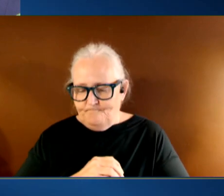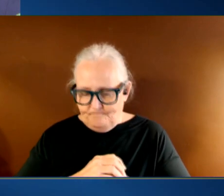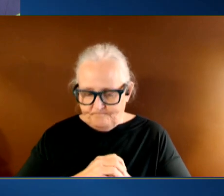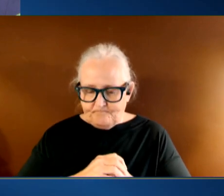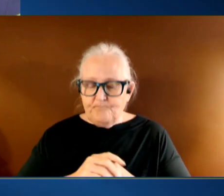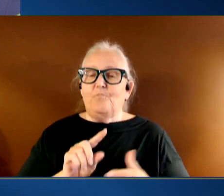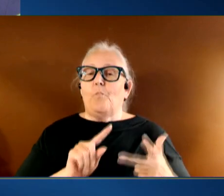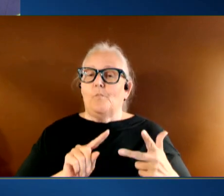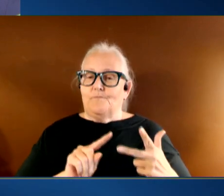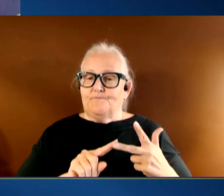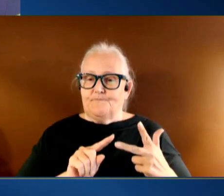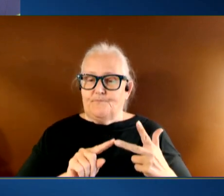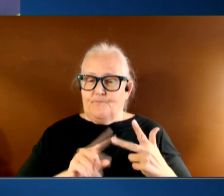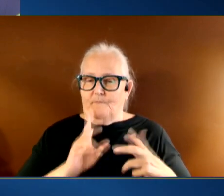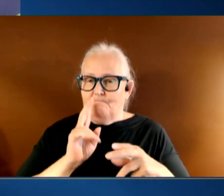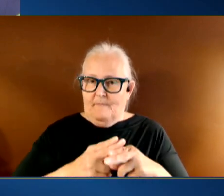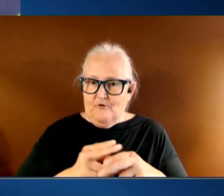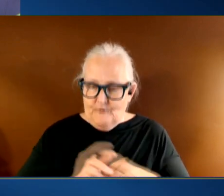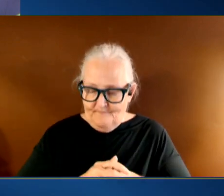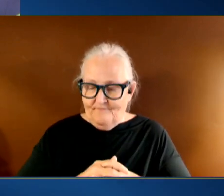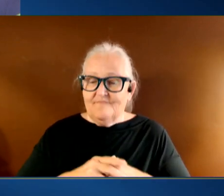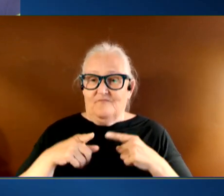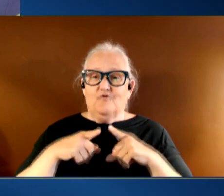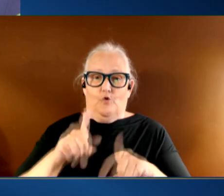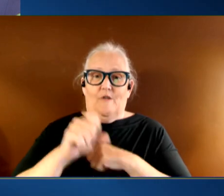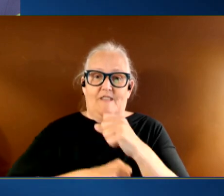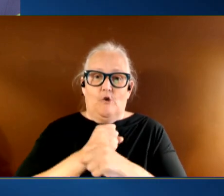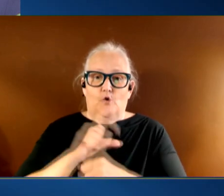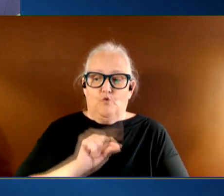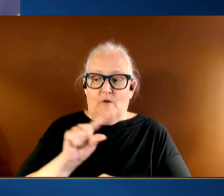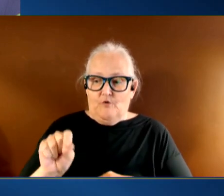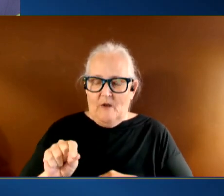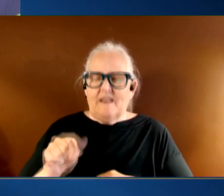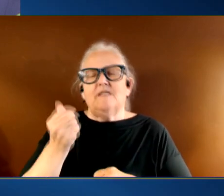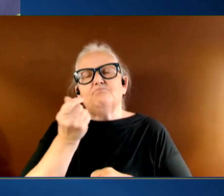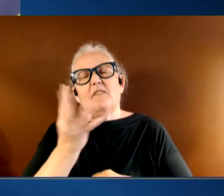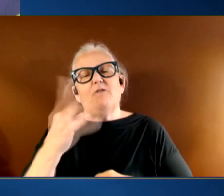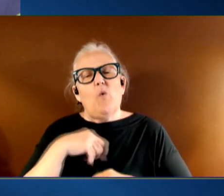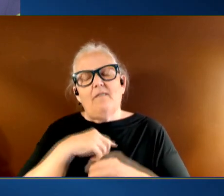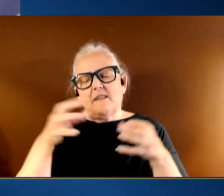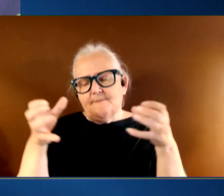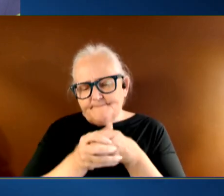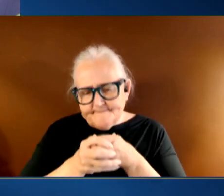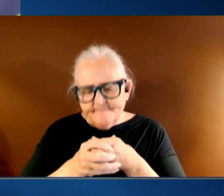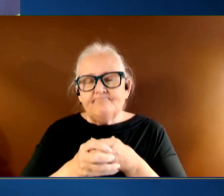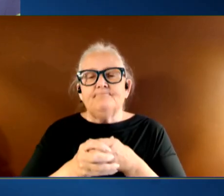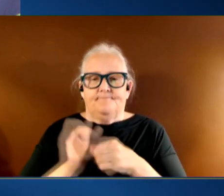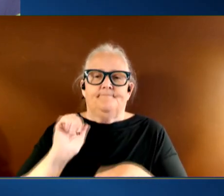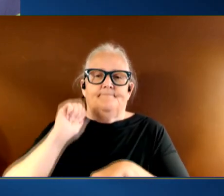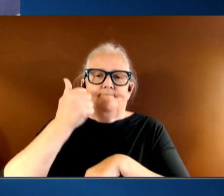is that in 2020, a group of us came together and created a freely available